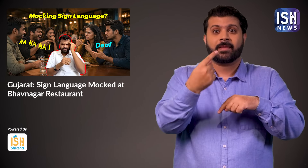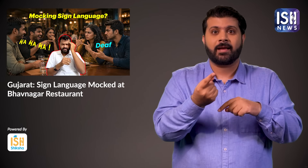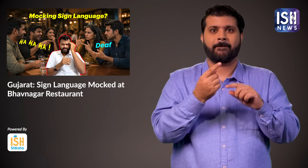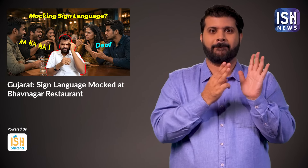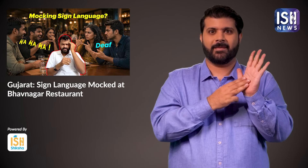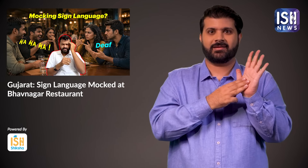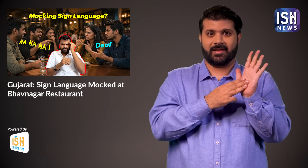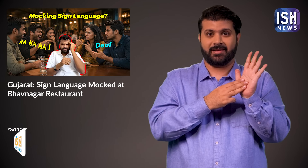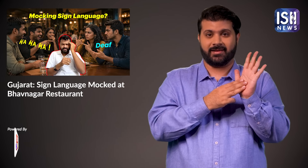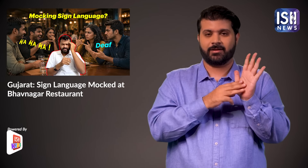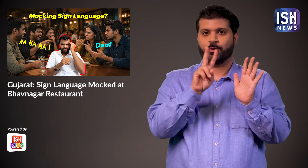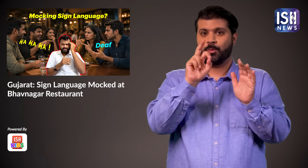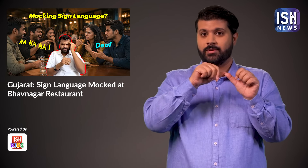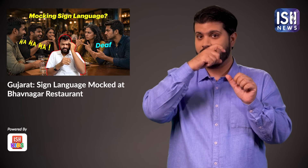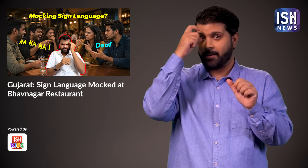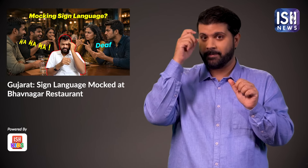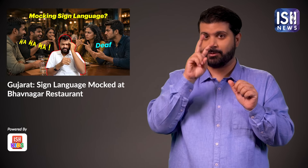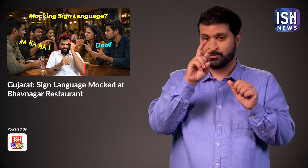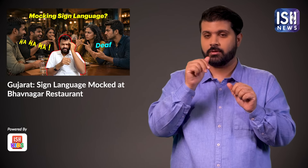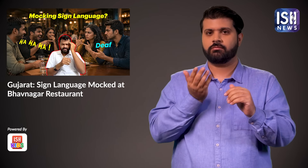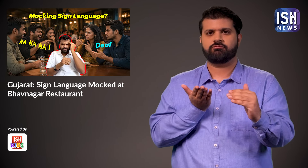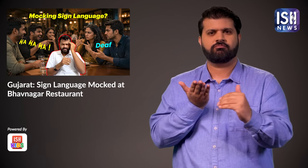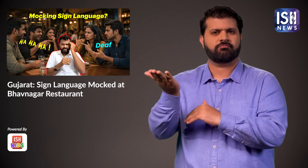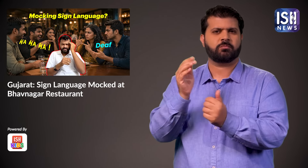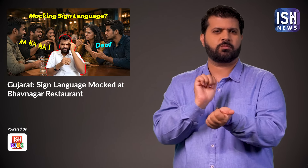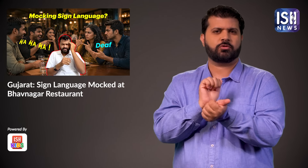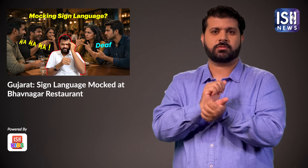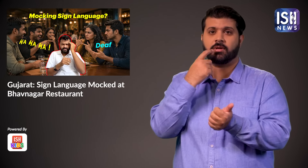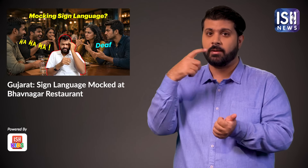On Monday, 20th April 2026, Manan Shah filed a police complaint.